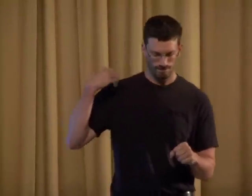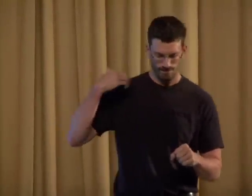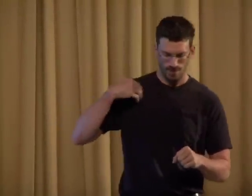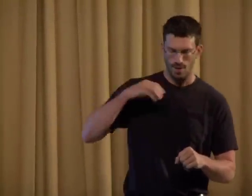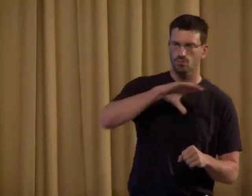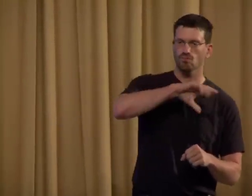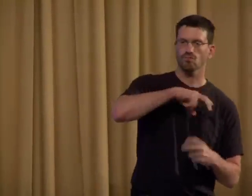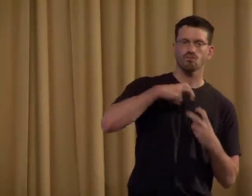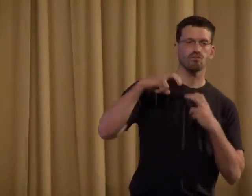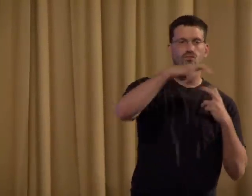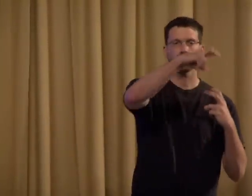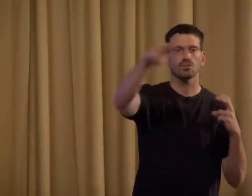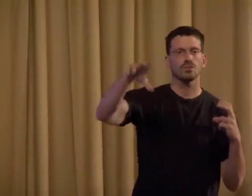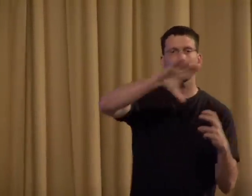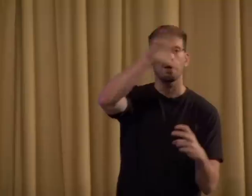So, fifteen years ago, I was traveling all around Africa